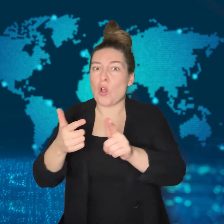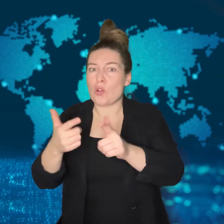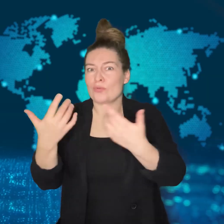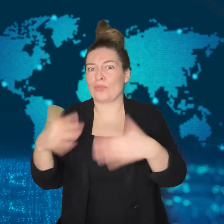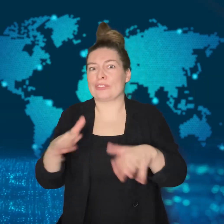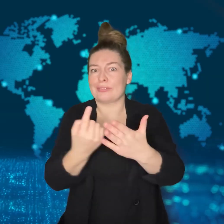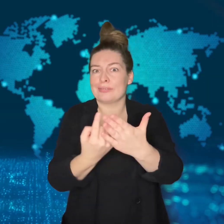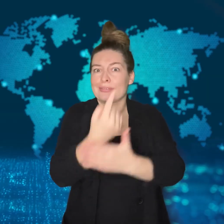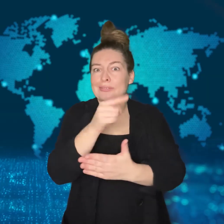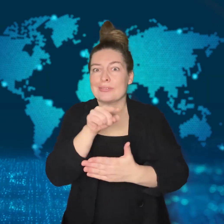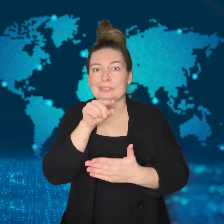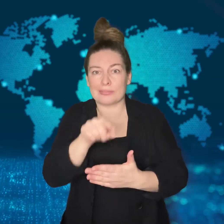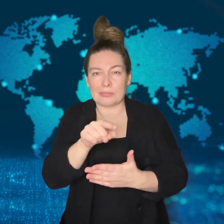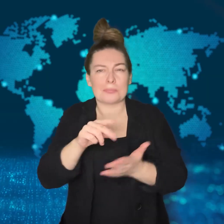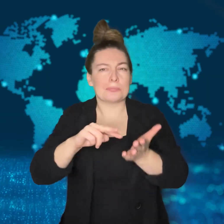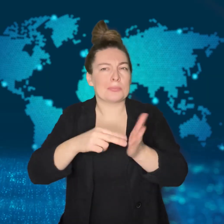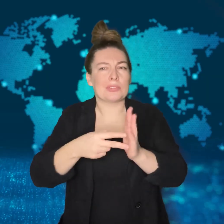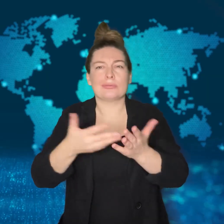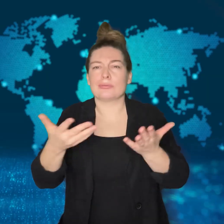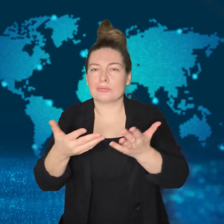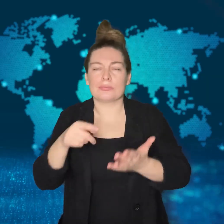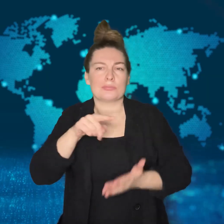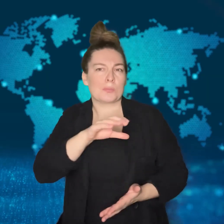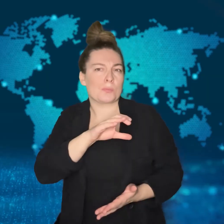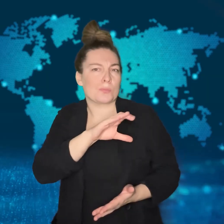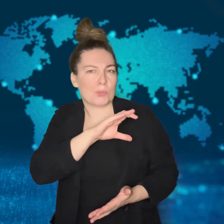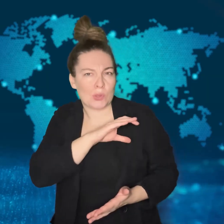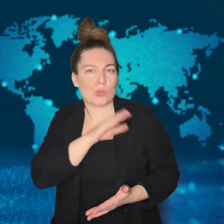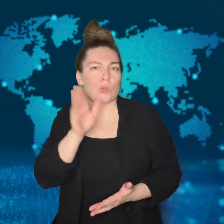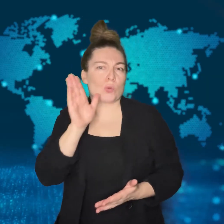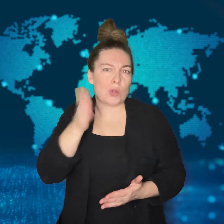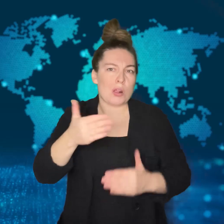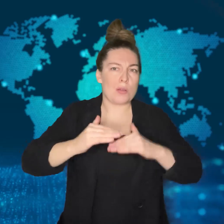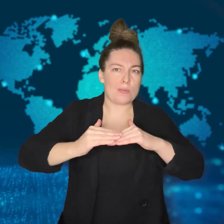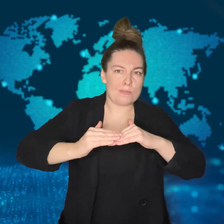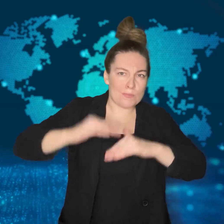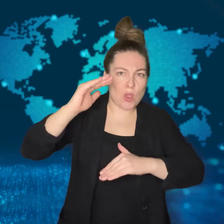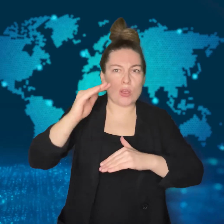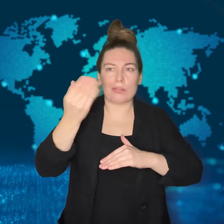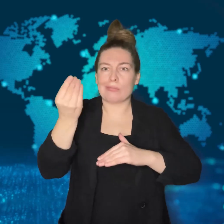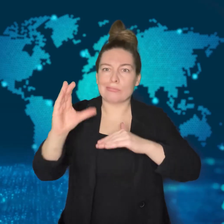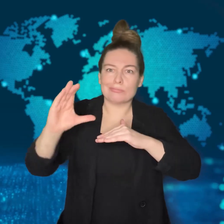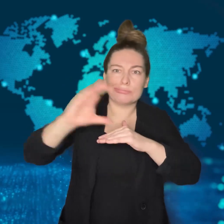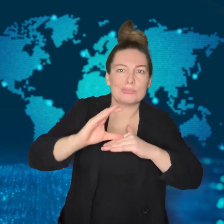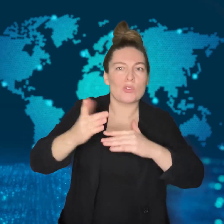that police have additional resources as they look into the attack,